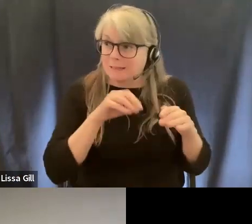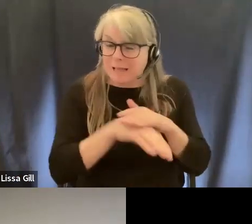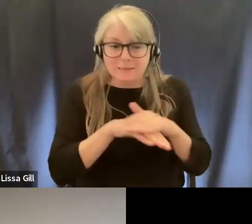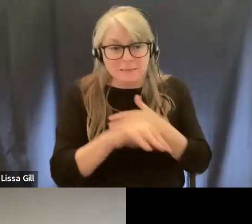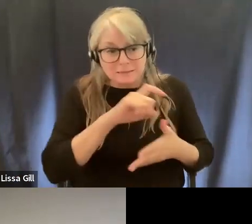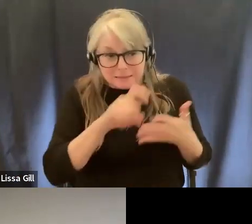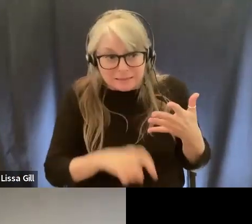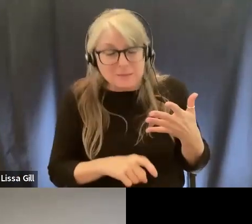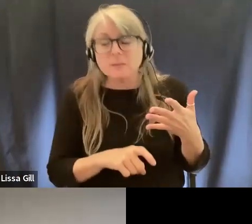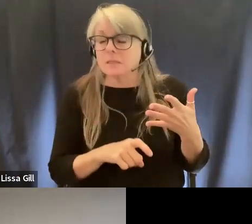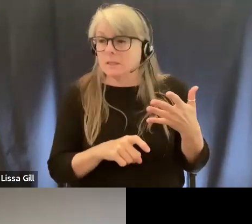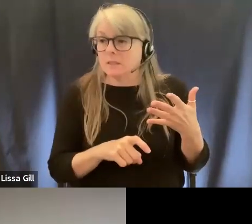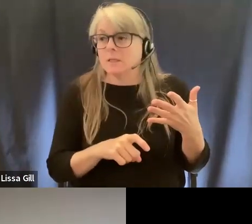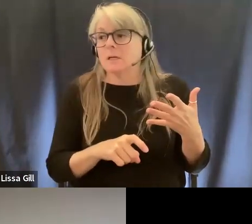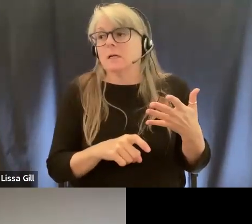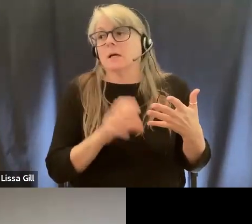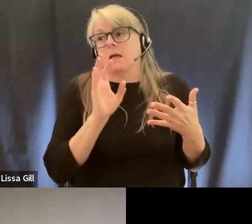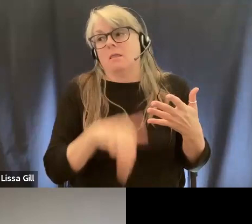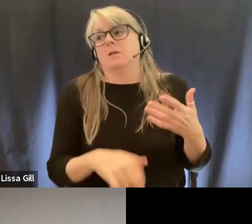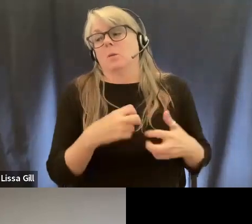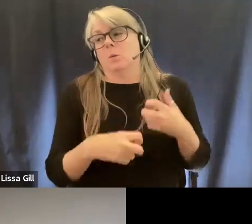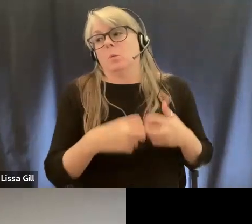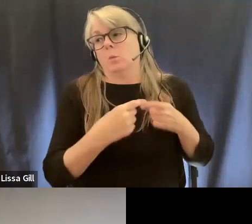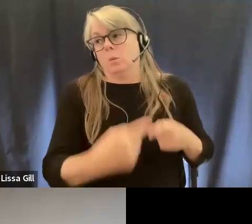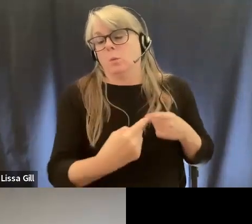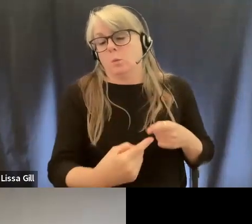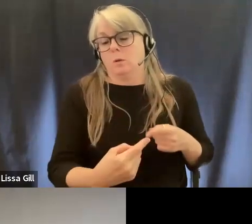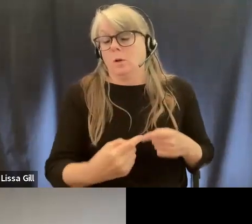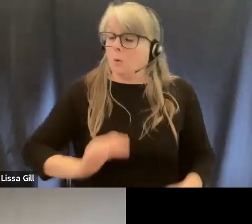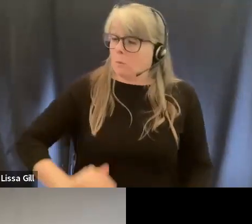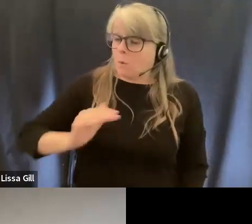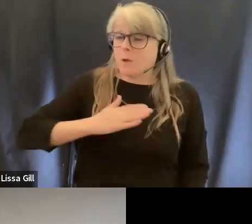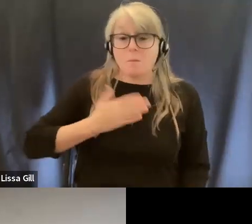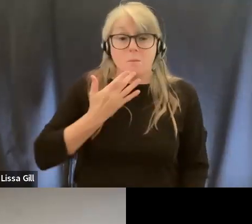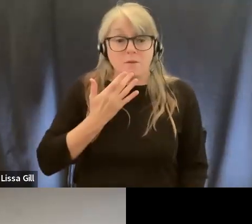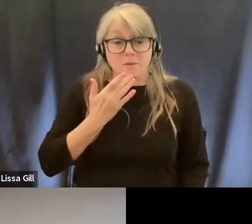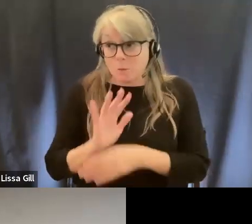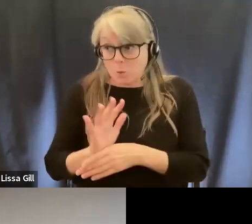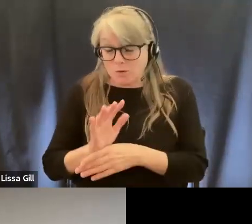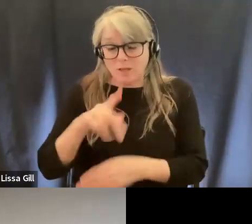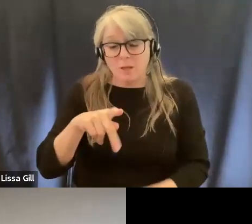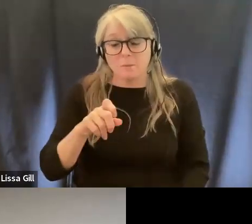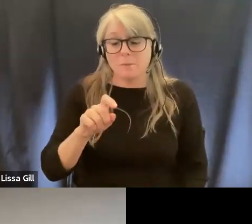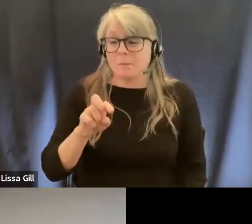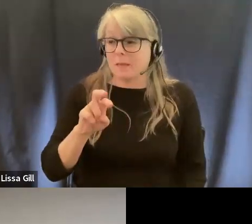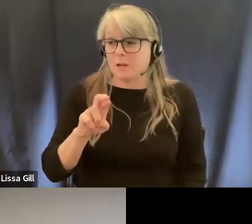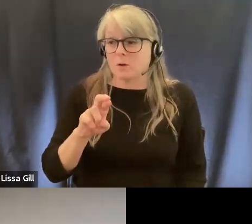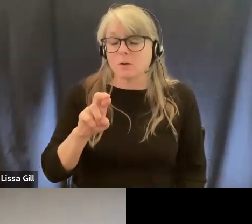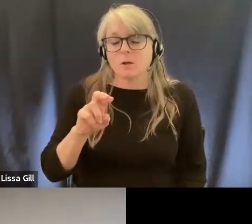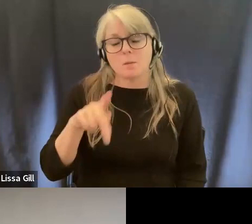One of my favorite movies growing up was Peter Pan. And on the current housing market, we often refer to, housing as Peter Pan housing.